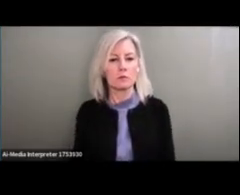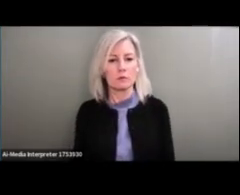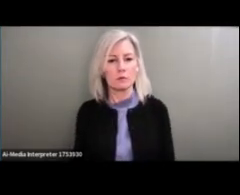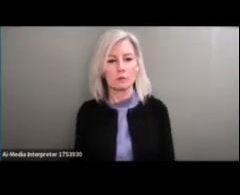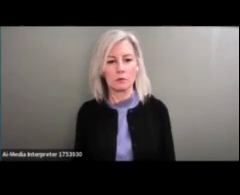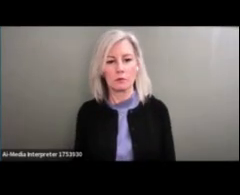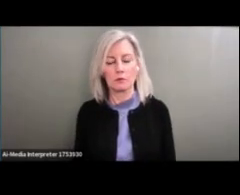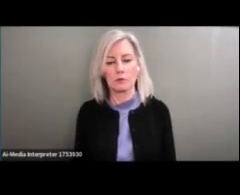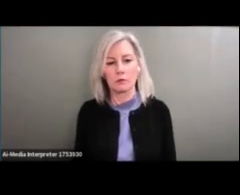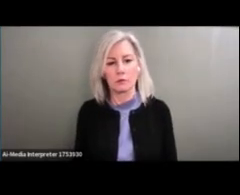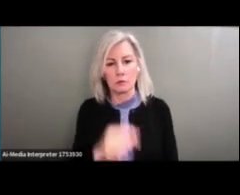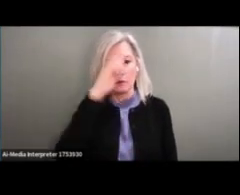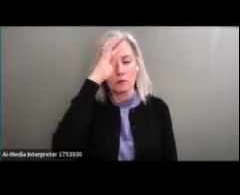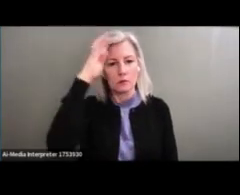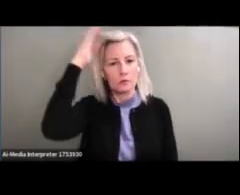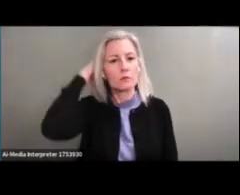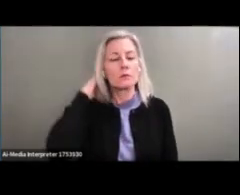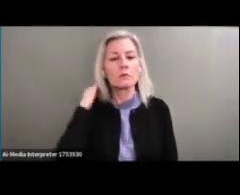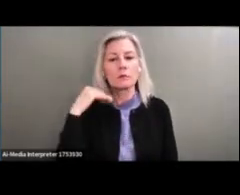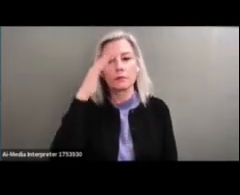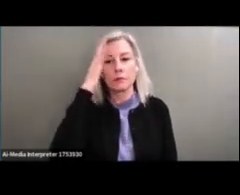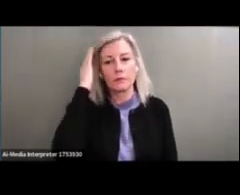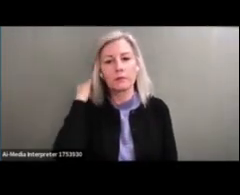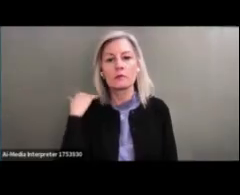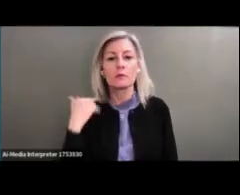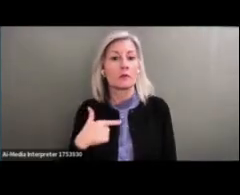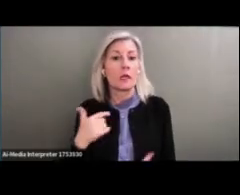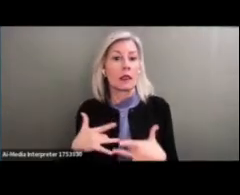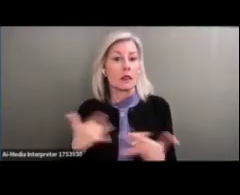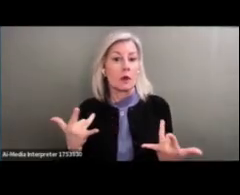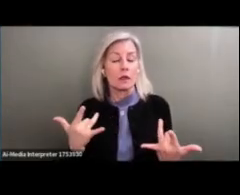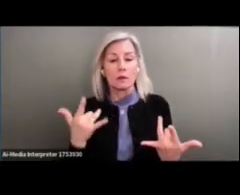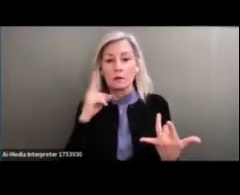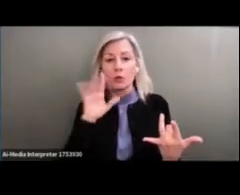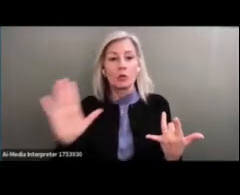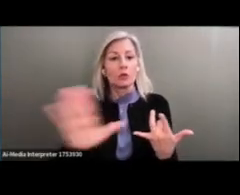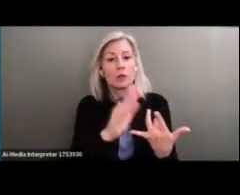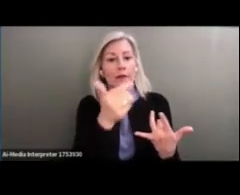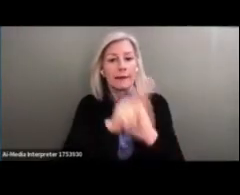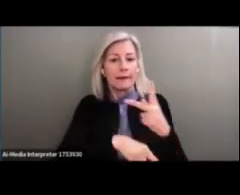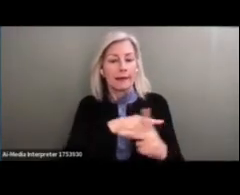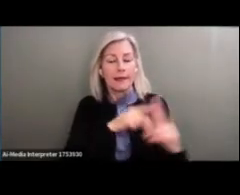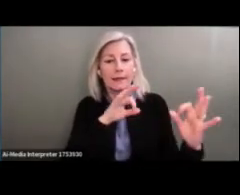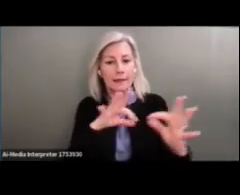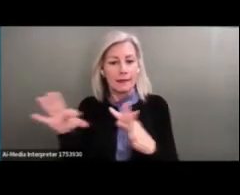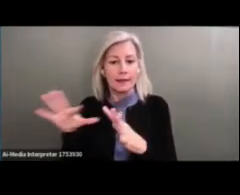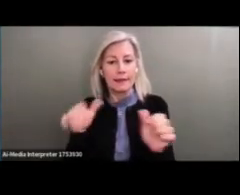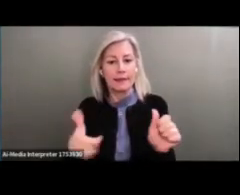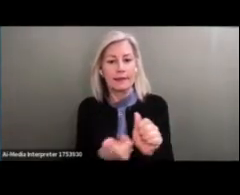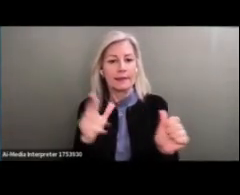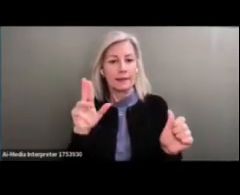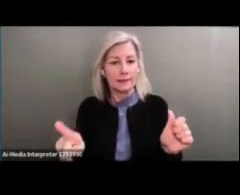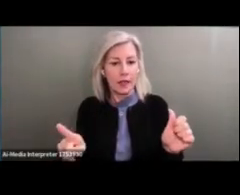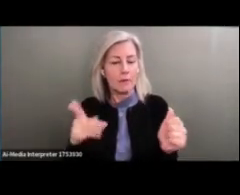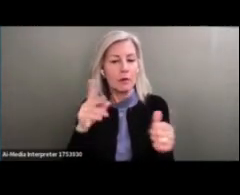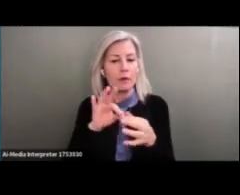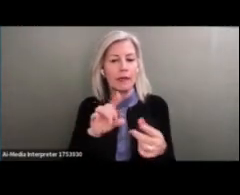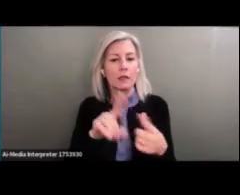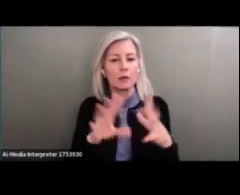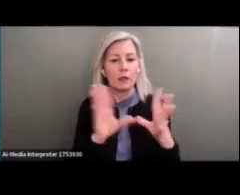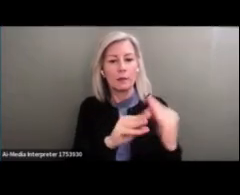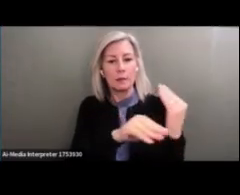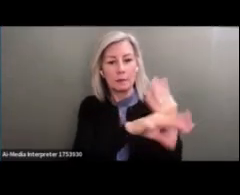Okay, next slide. Thank you. We'd be thrilled to get your follow up and any feedback that you have about the webinar.